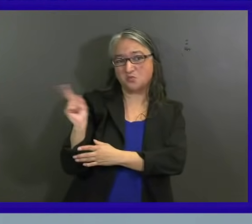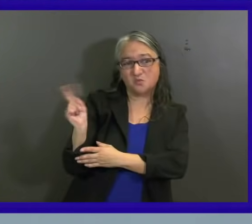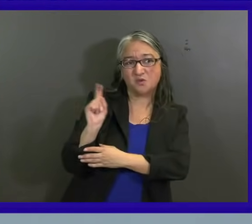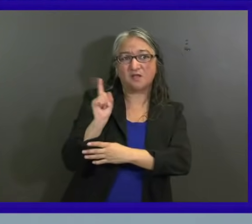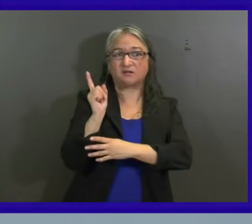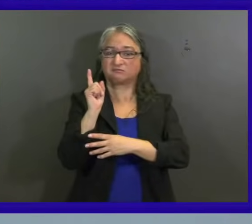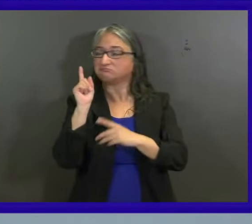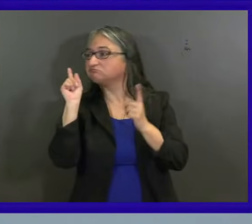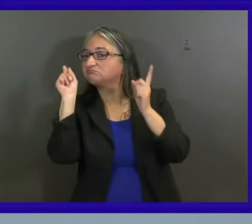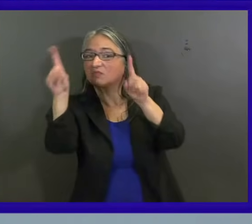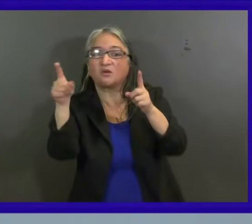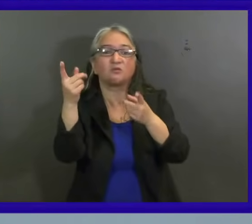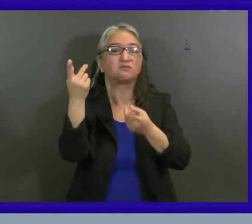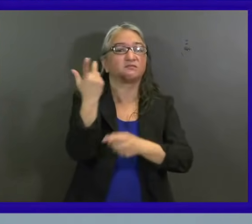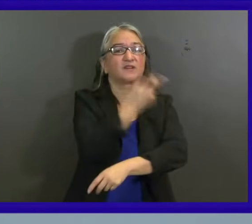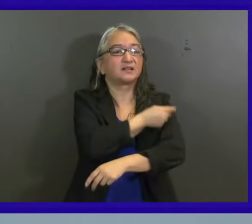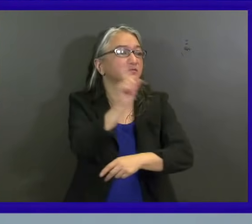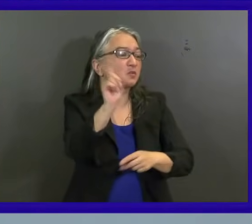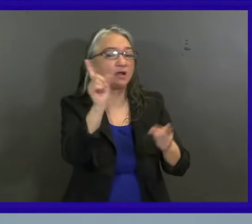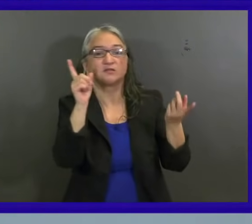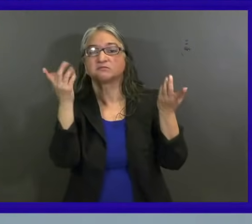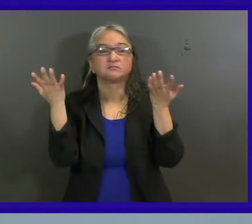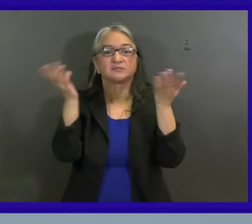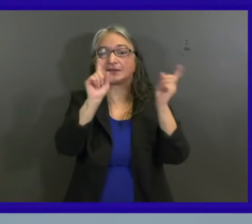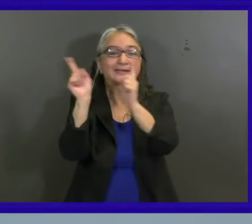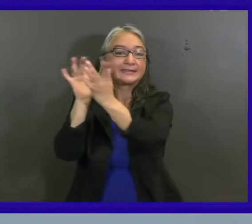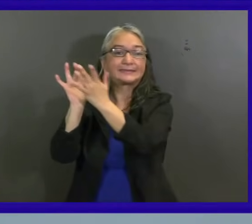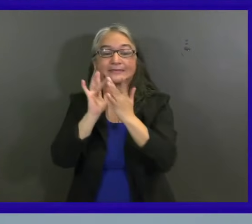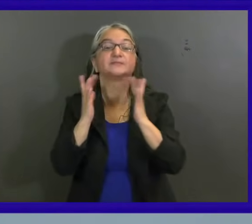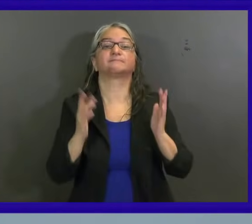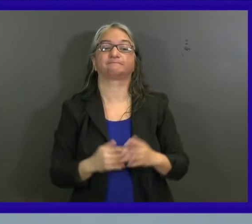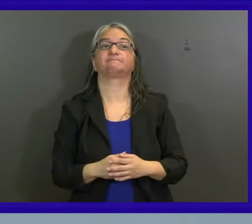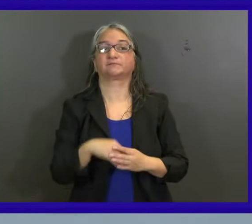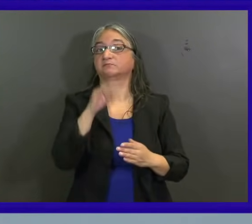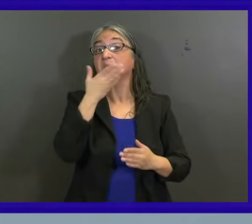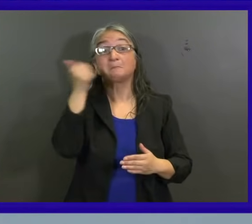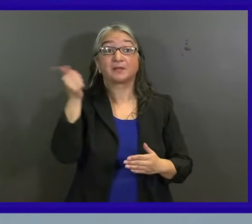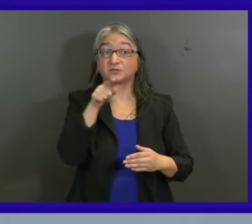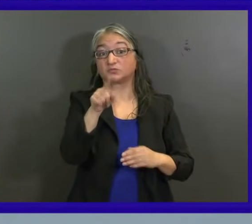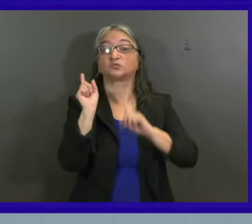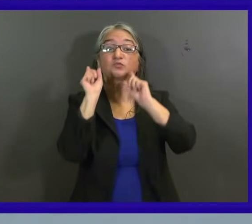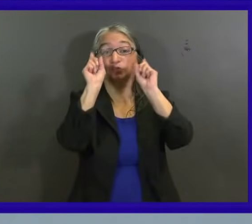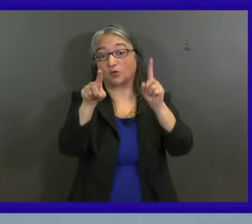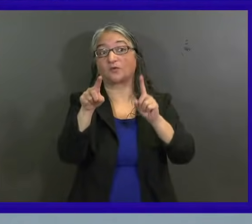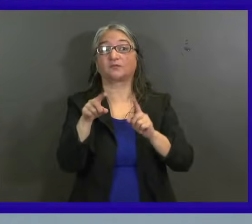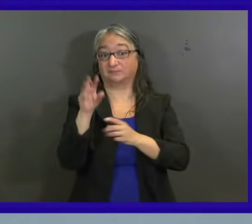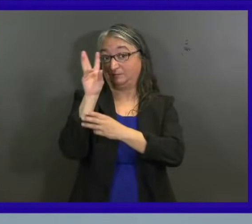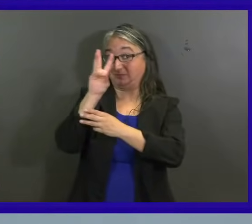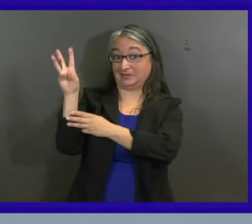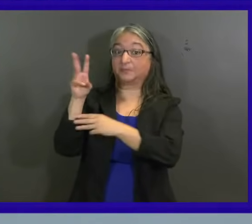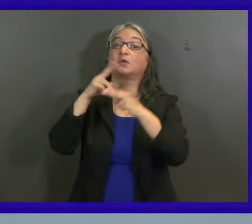so i would say first your best bet is to go on protect mb and look at the vaccine finder